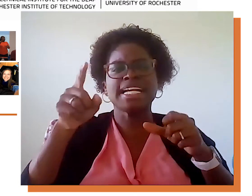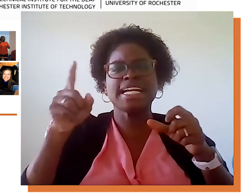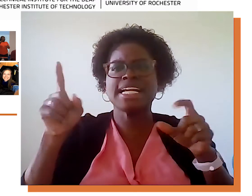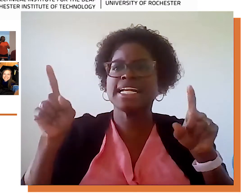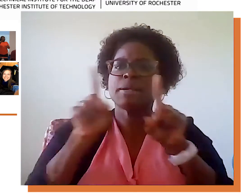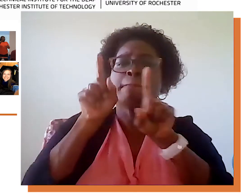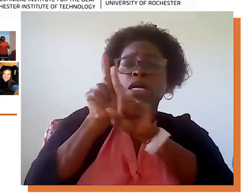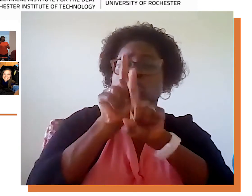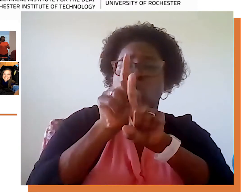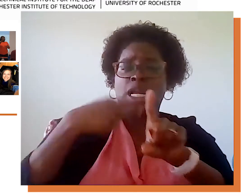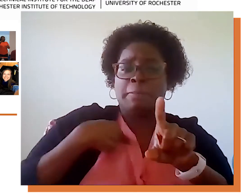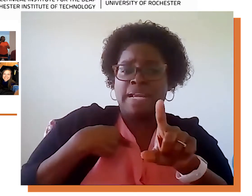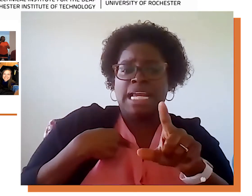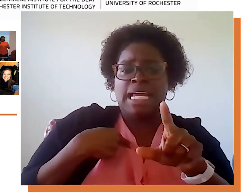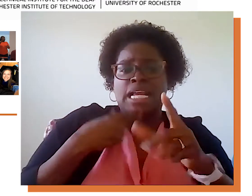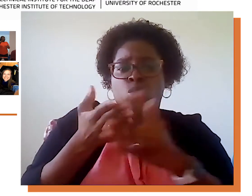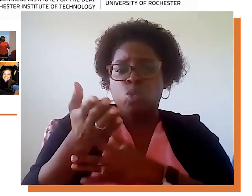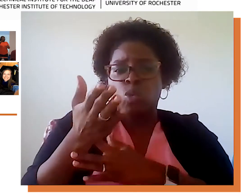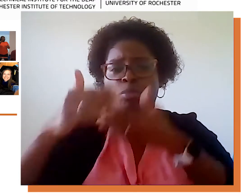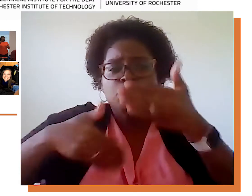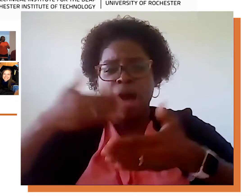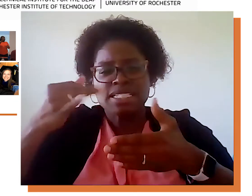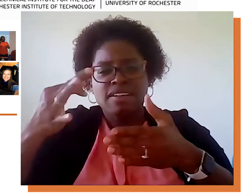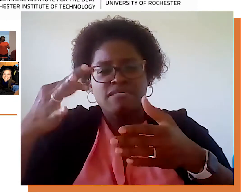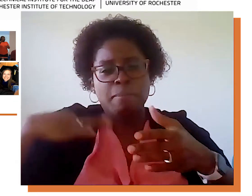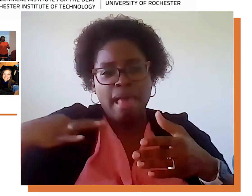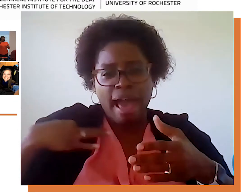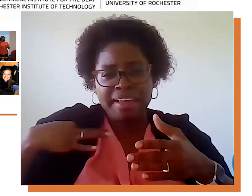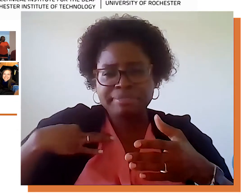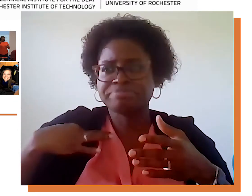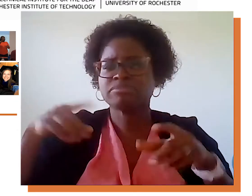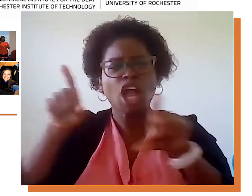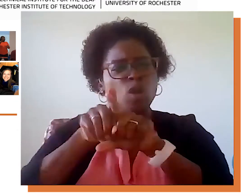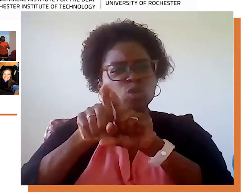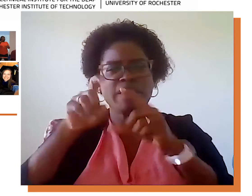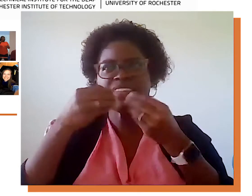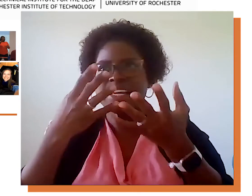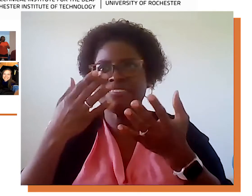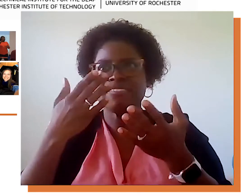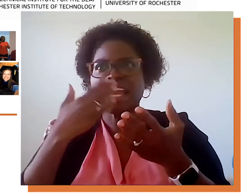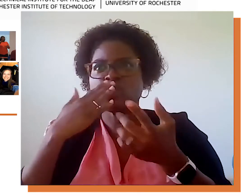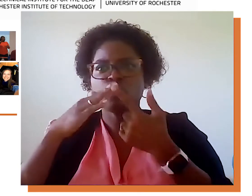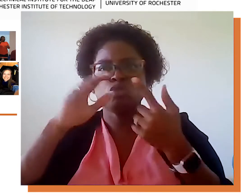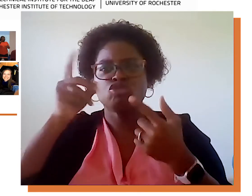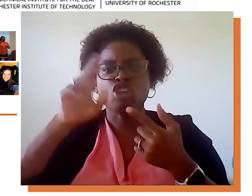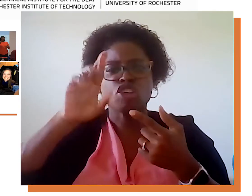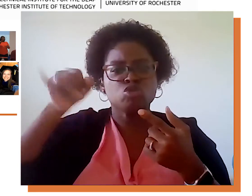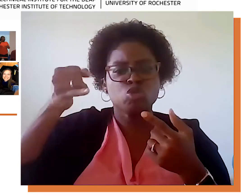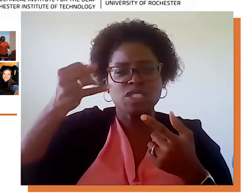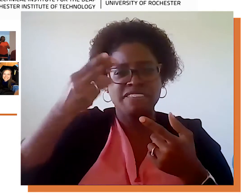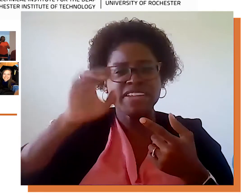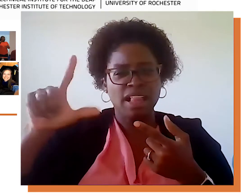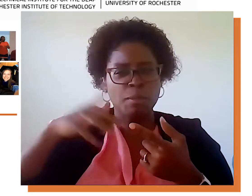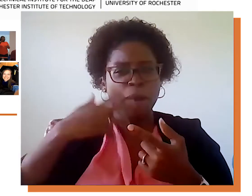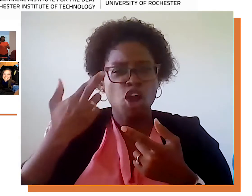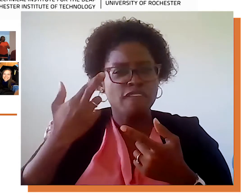in mentoring me through this whole process of the application. She also provided... Joseph Hill, my good friend,